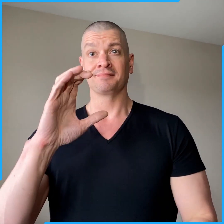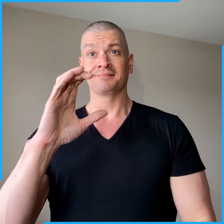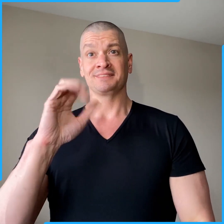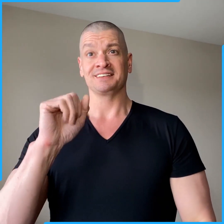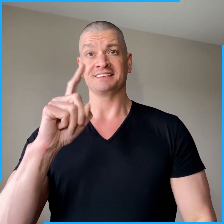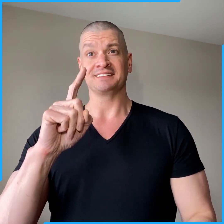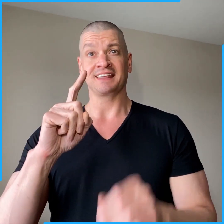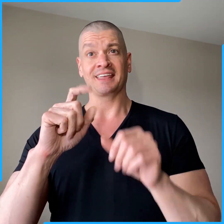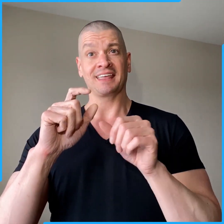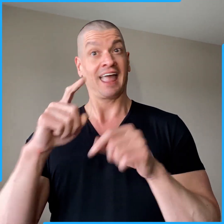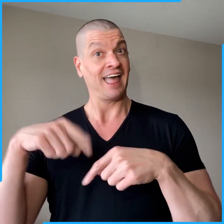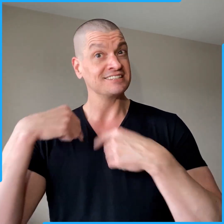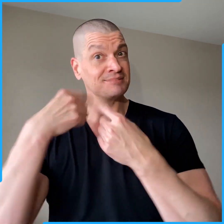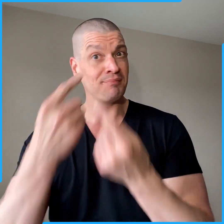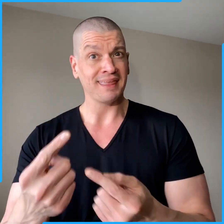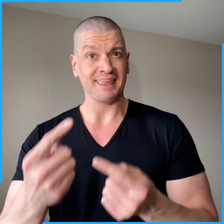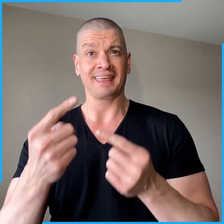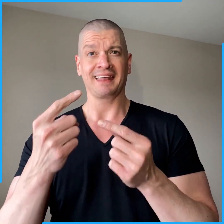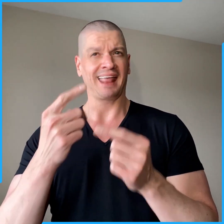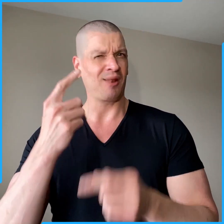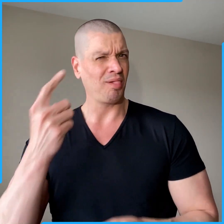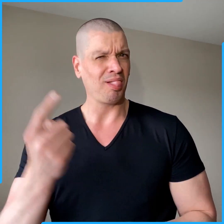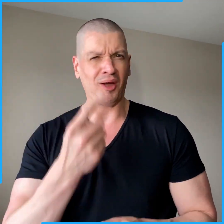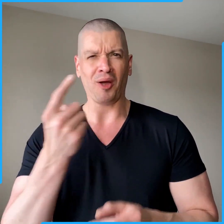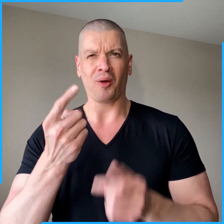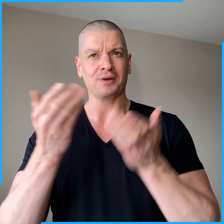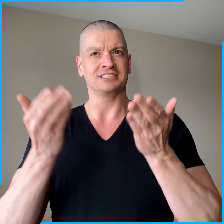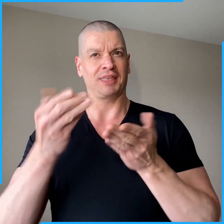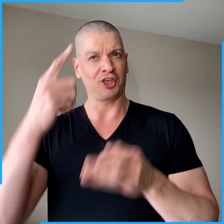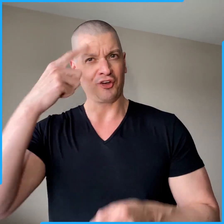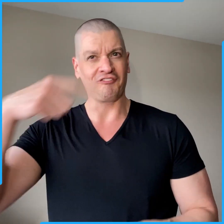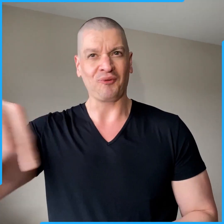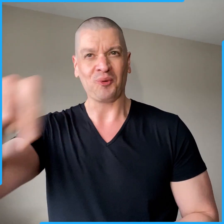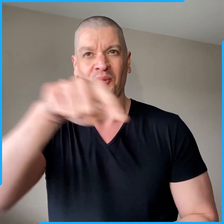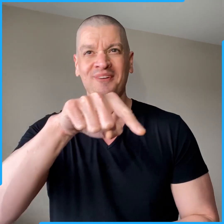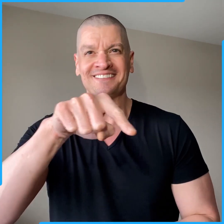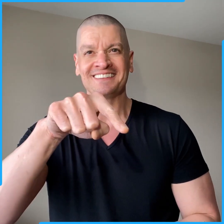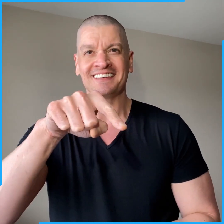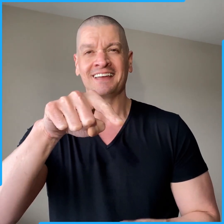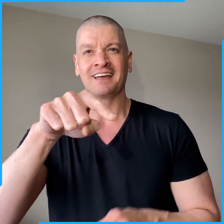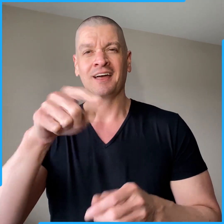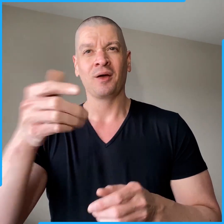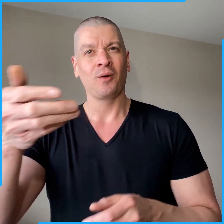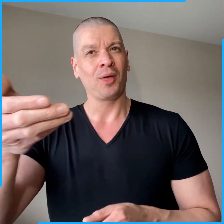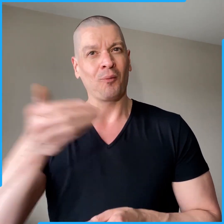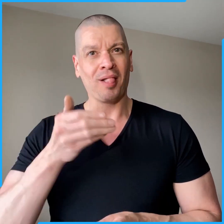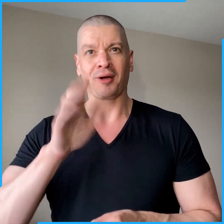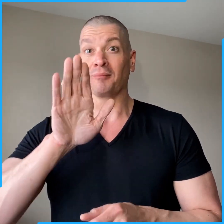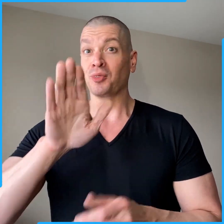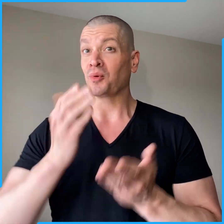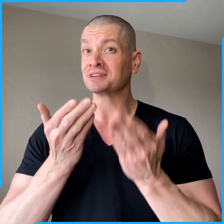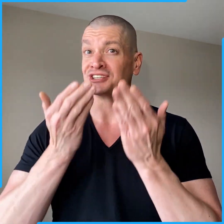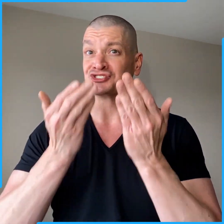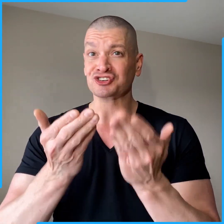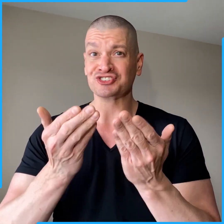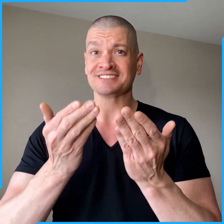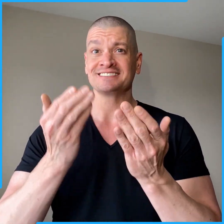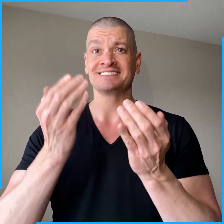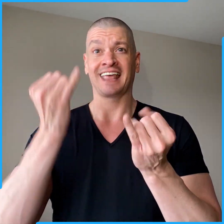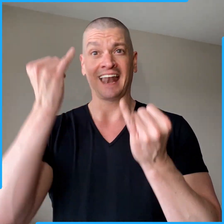CSD has been and will always be here for you. We welcome your suggestions and ideas